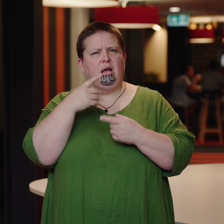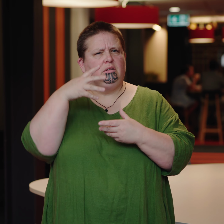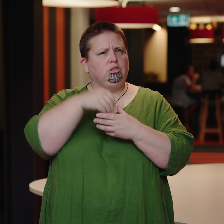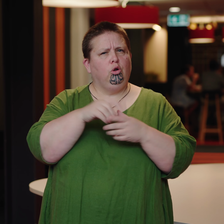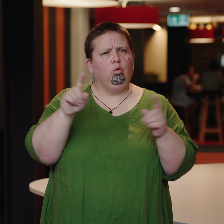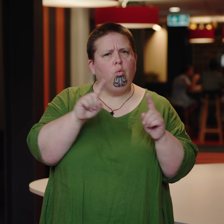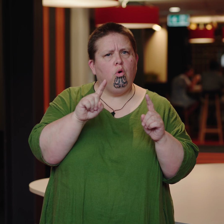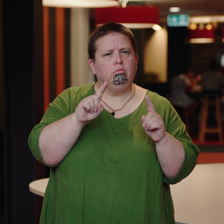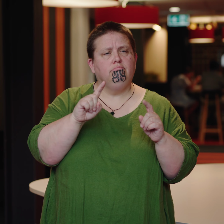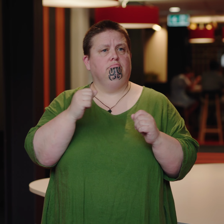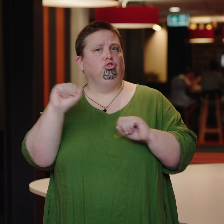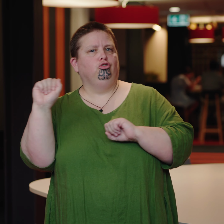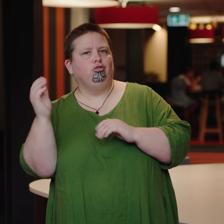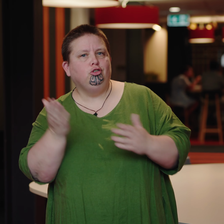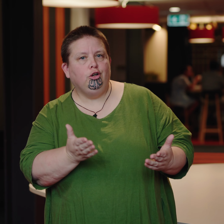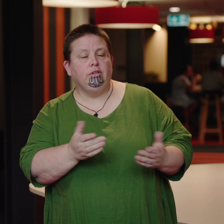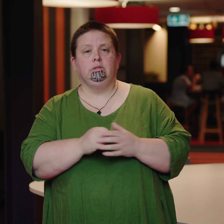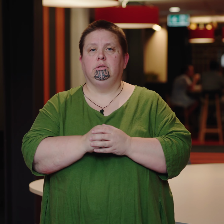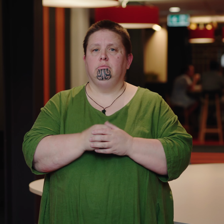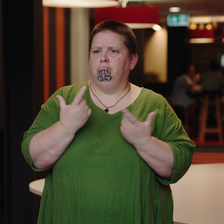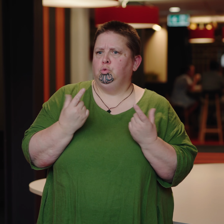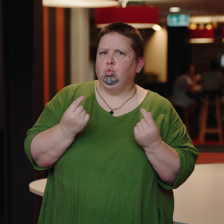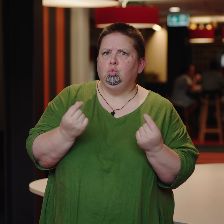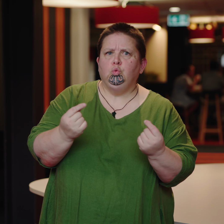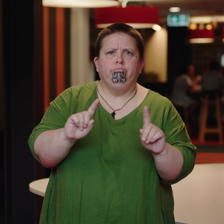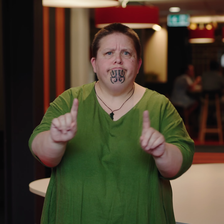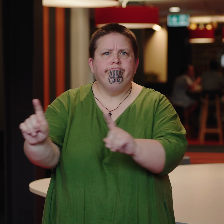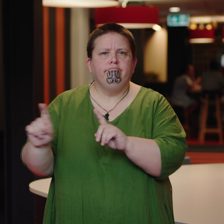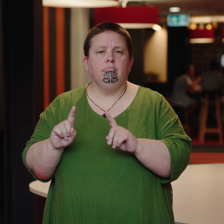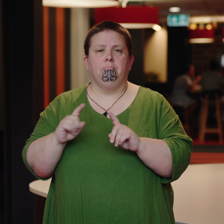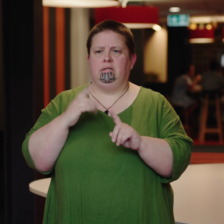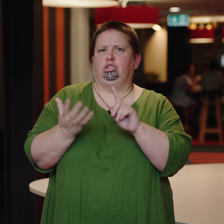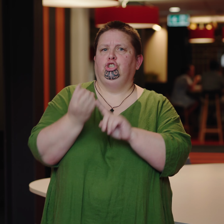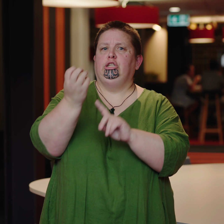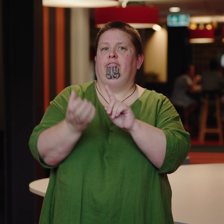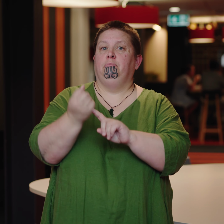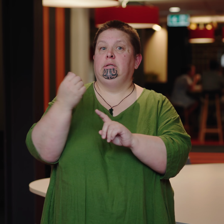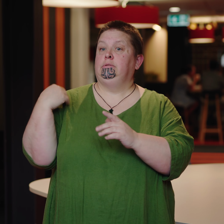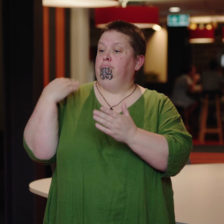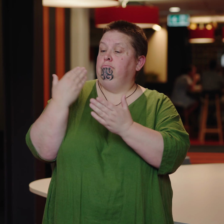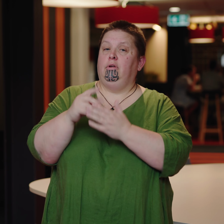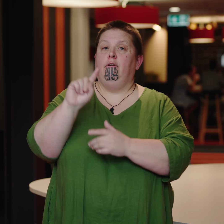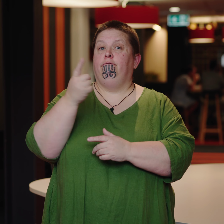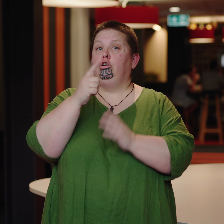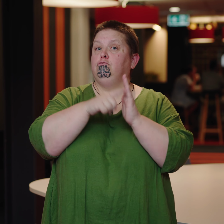on the services, activities and achievements of Whaikaha for the period